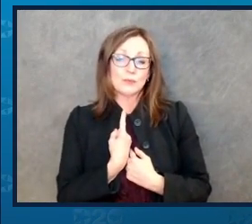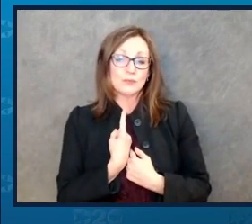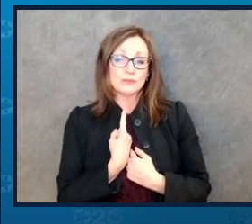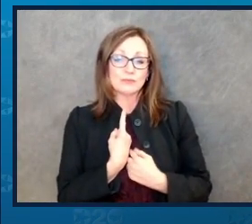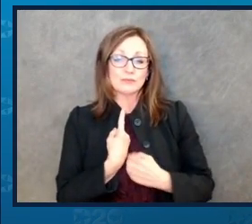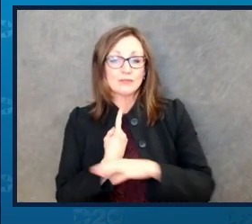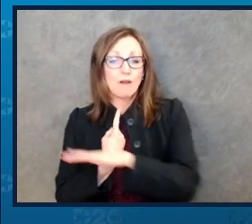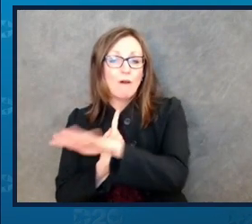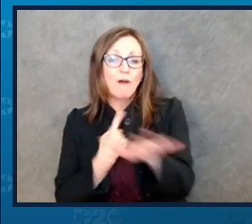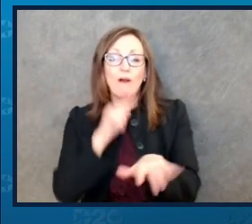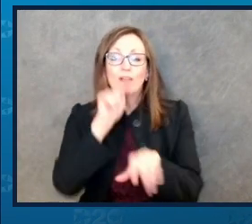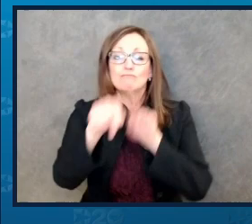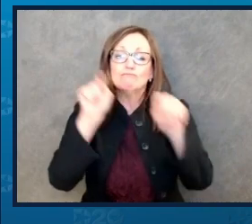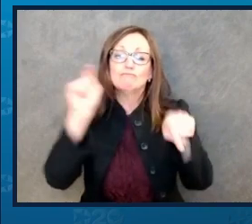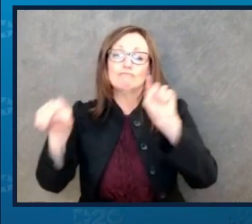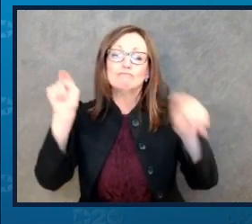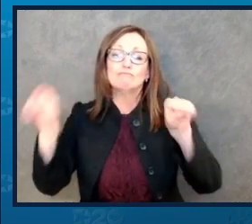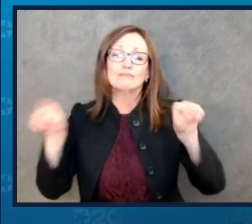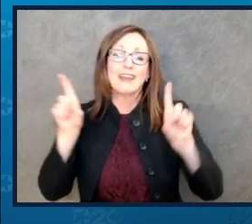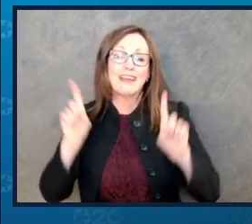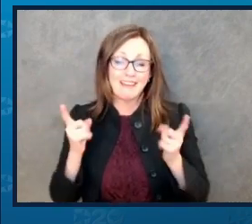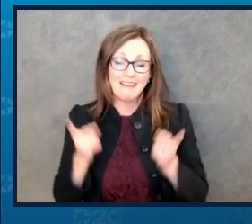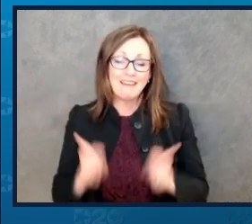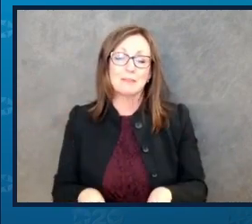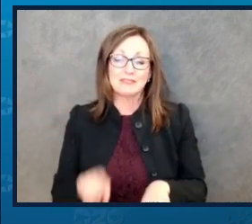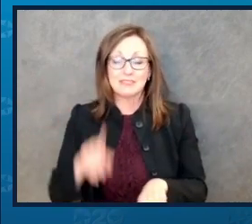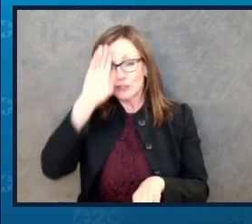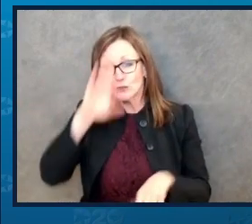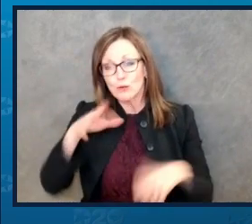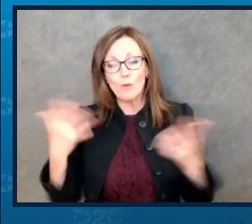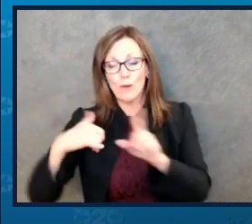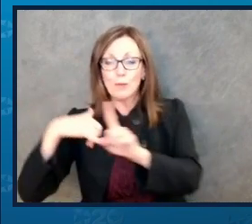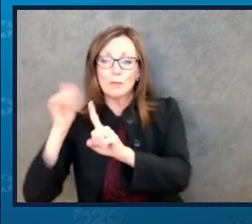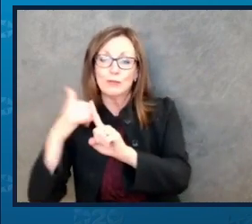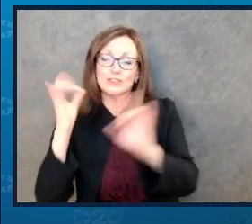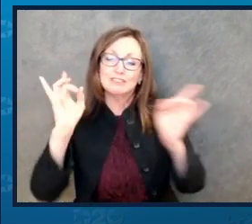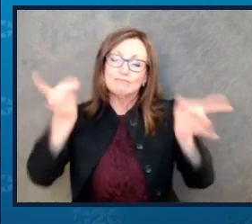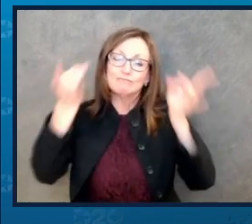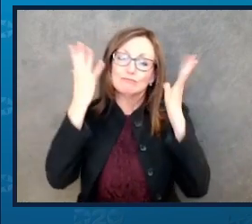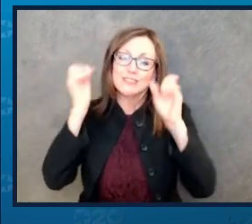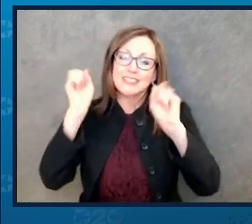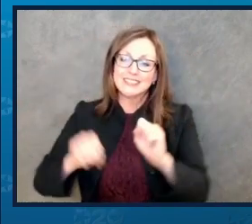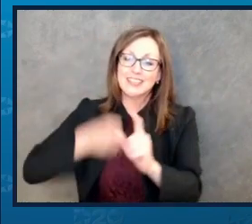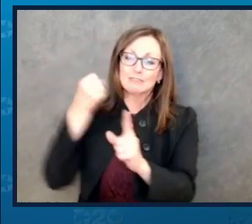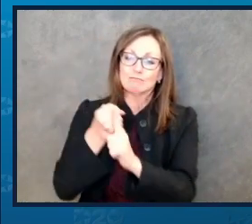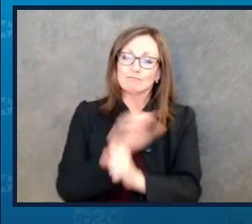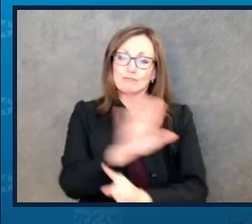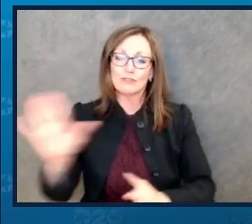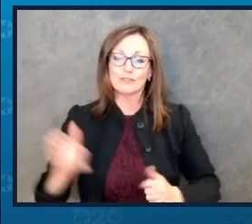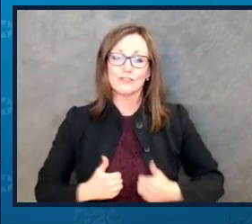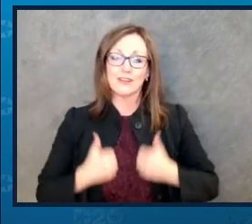THAT IS WHY MY MOM, WHO VOLUNTEERS TO STOP THIS. PRESIDENT TRUMP, HE DOESN'T